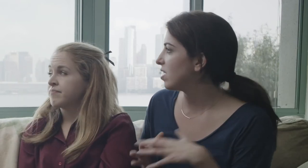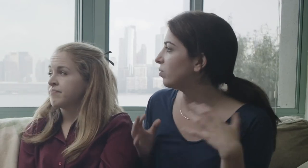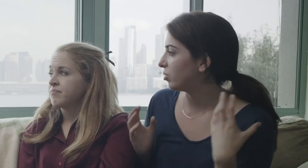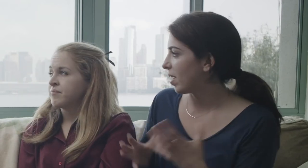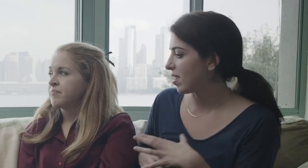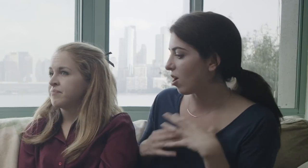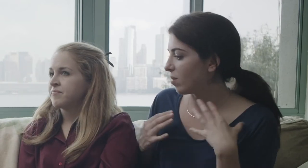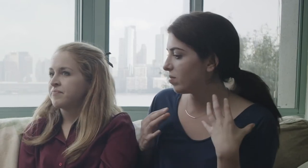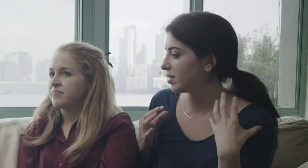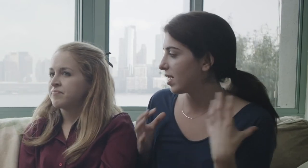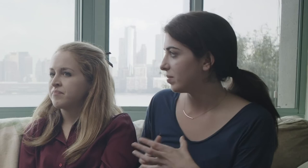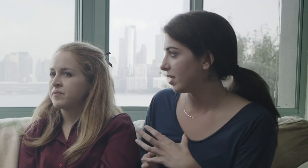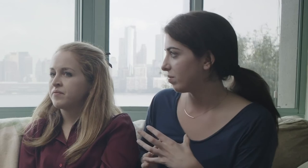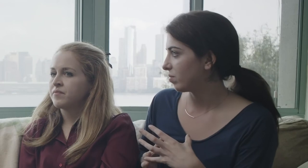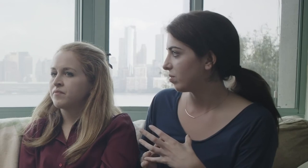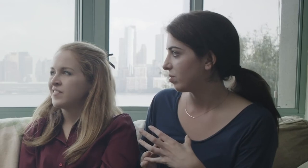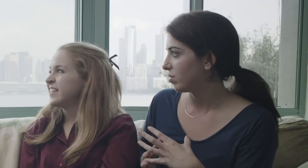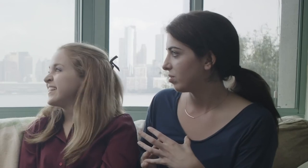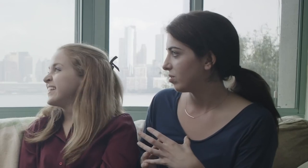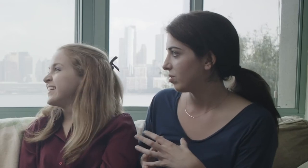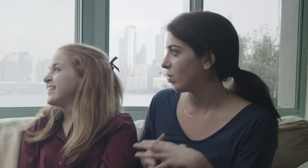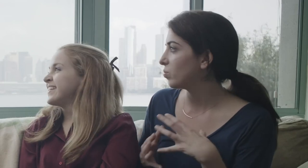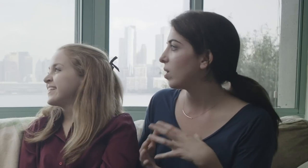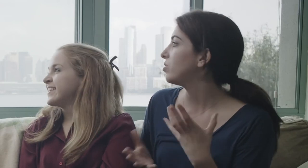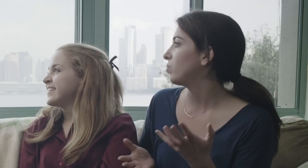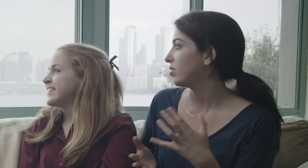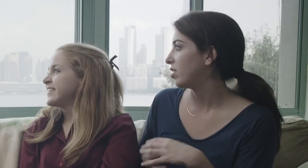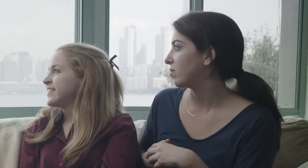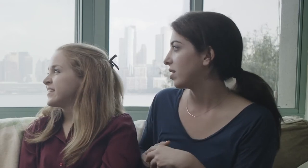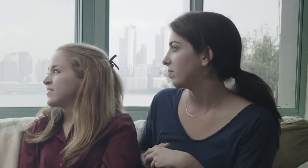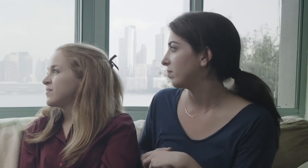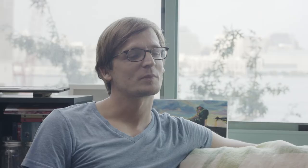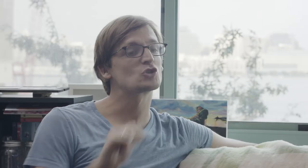in a room and they'd all be receptive, what would you wanna share with them?